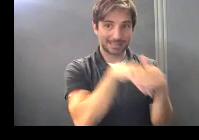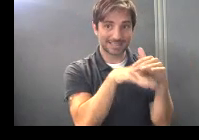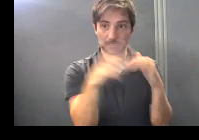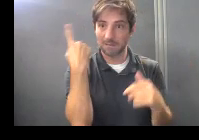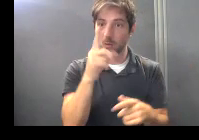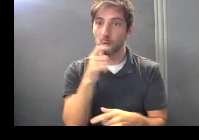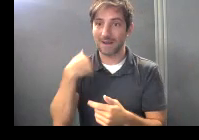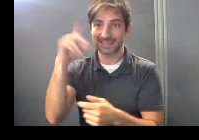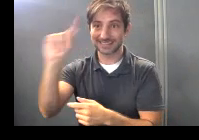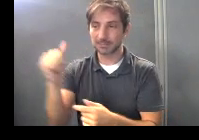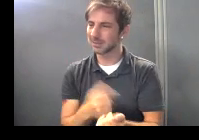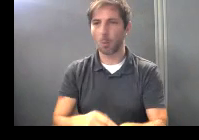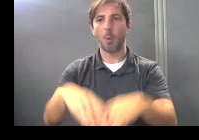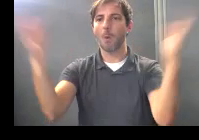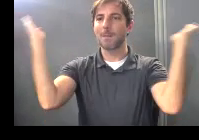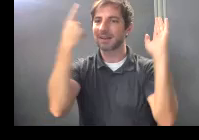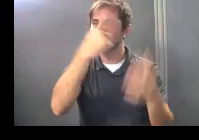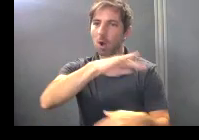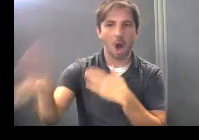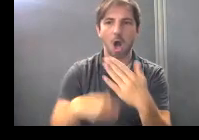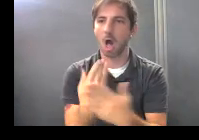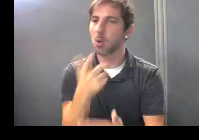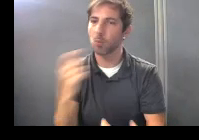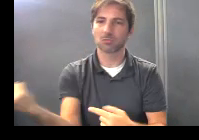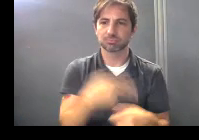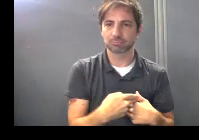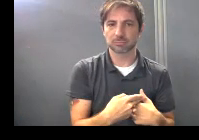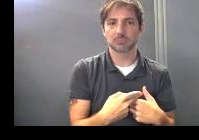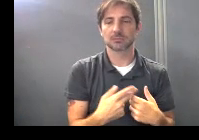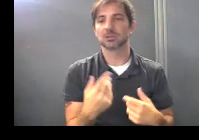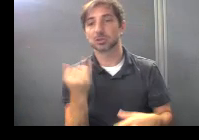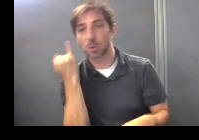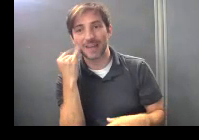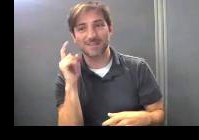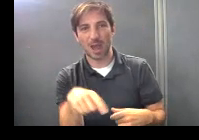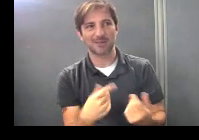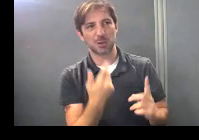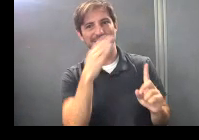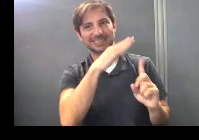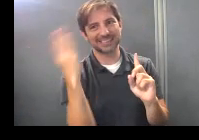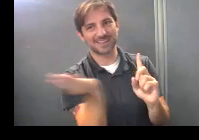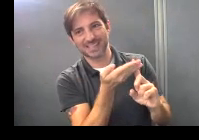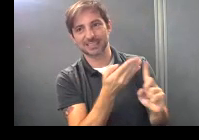TO EVERYONE. WHEN YOU MAKE THE CASE TO THE BOARD AND FUNDERS,